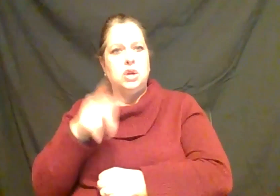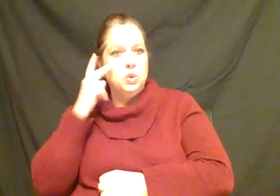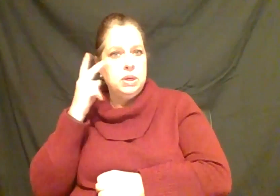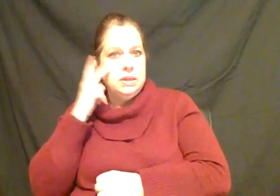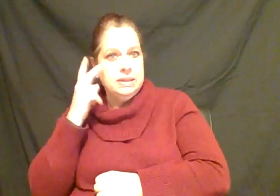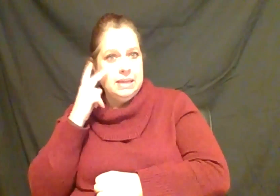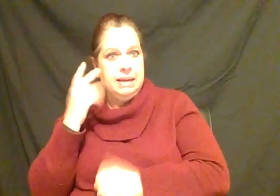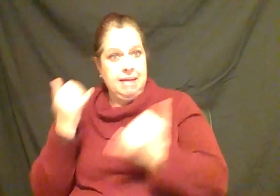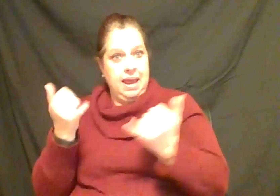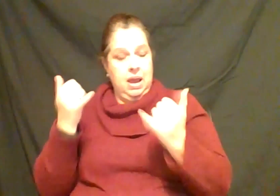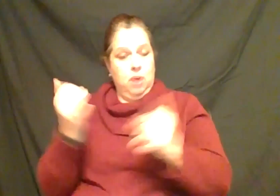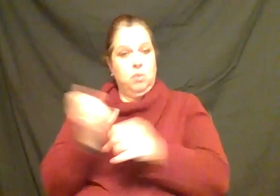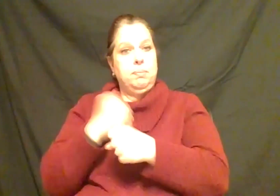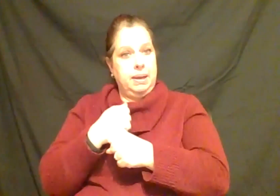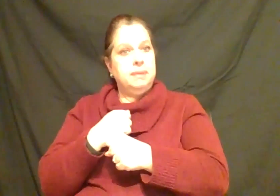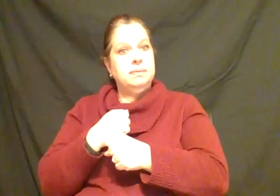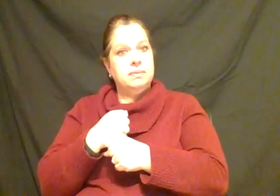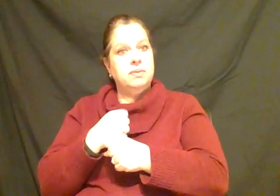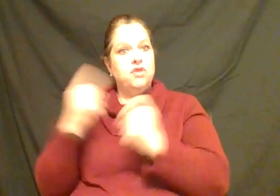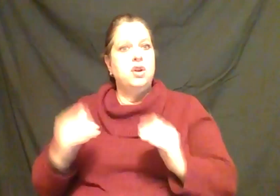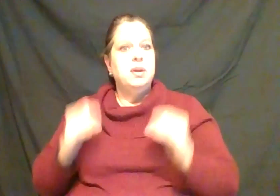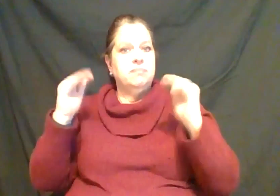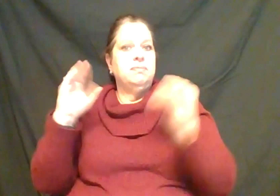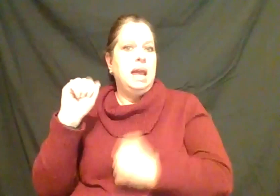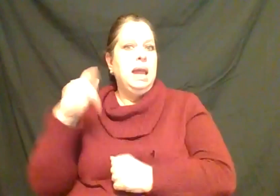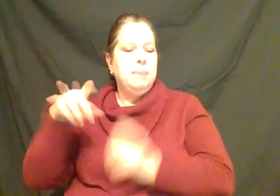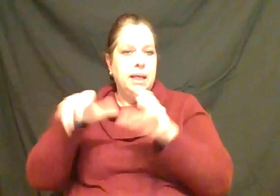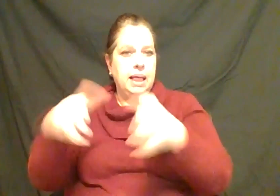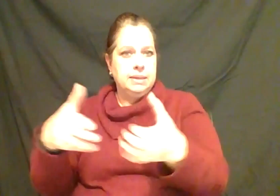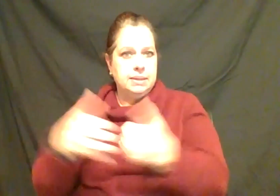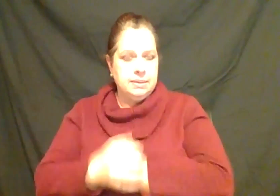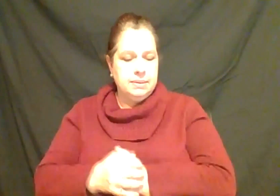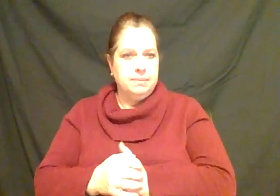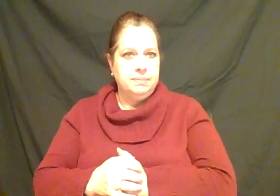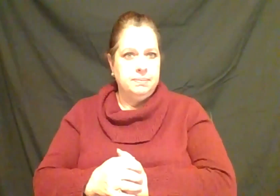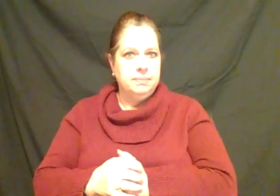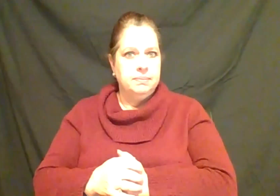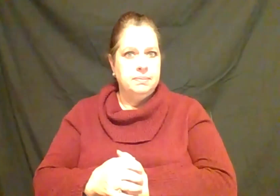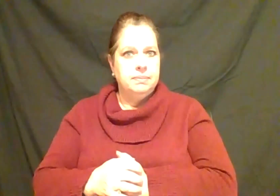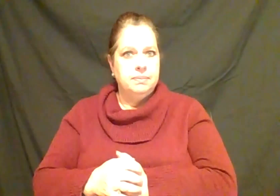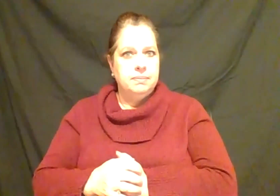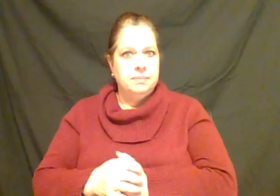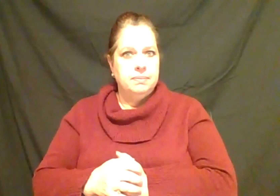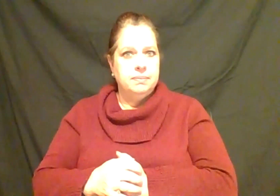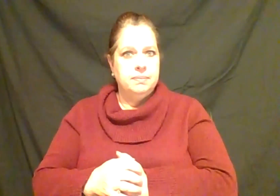were made in regards to the advanced academic courses i love that um from the presentation